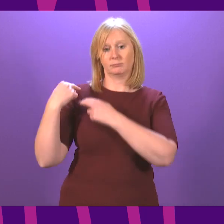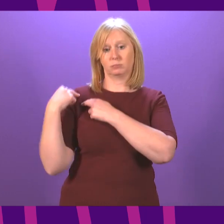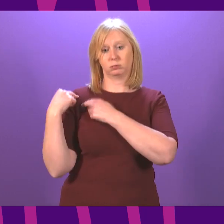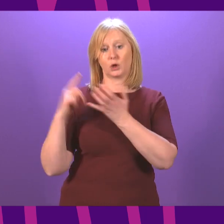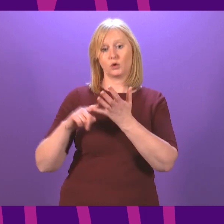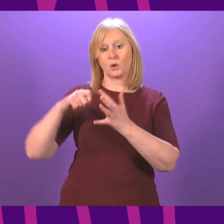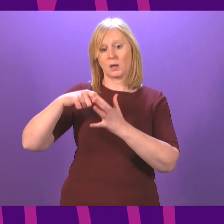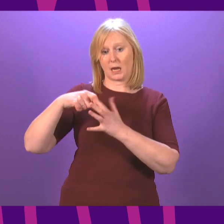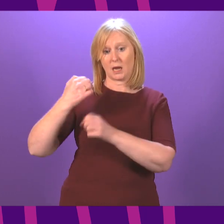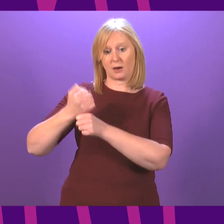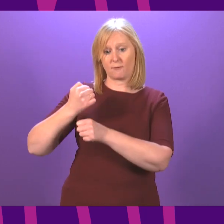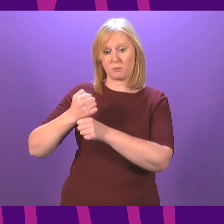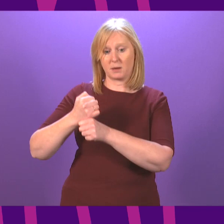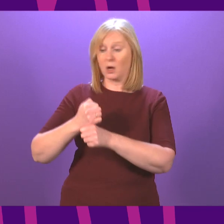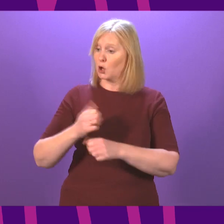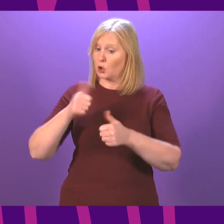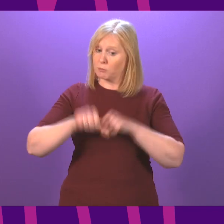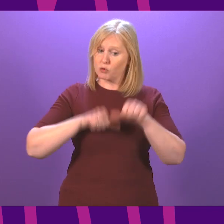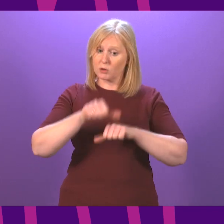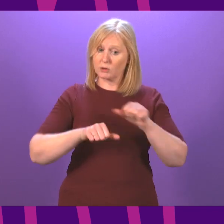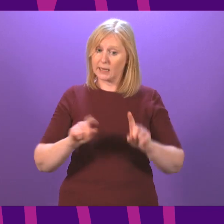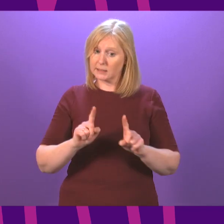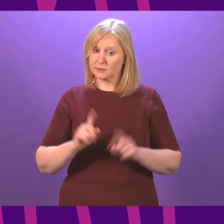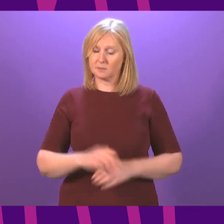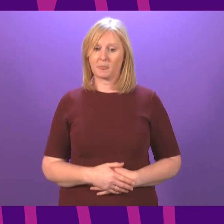Michael Russell: I am not sure to what the member refers. If